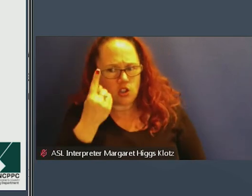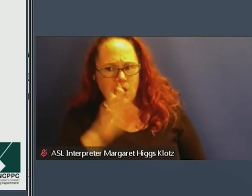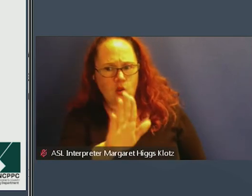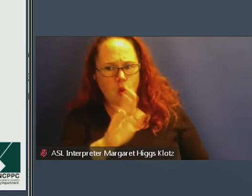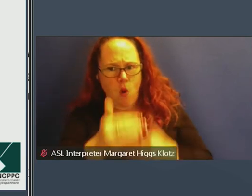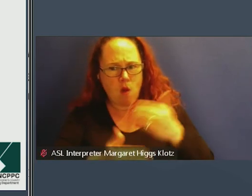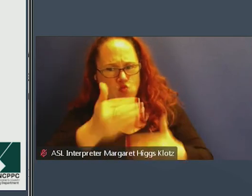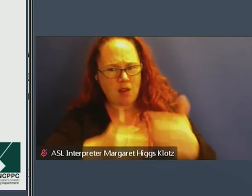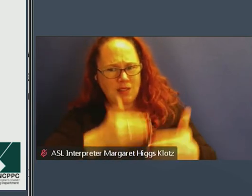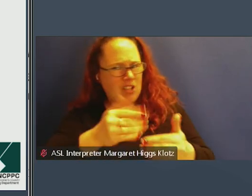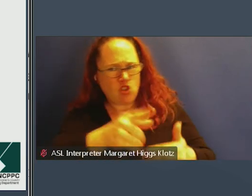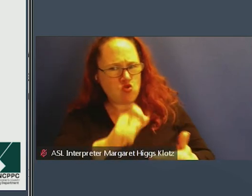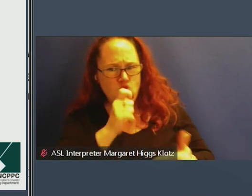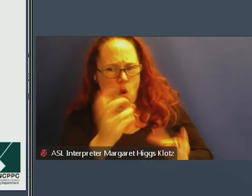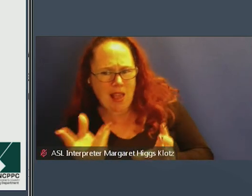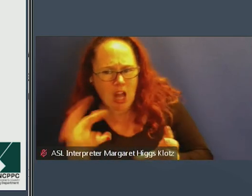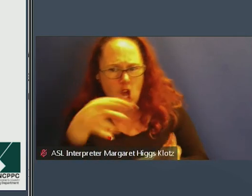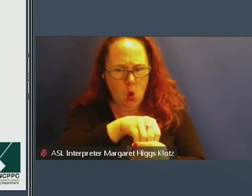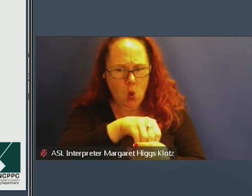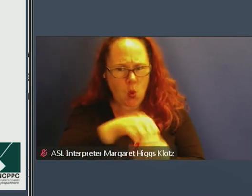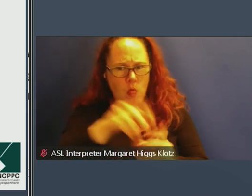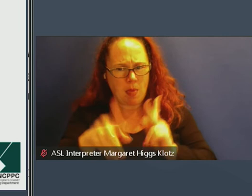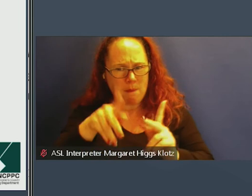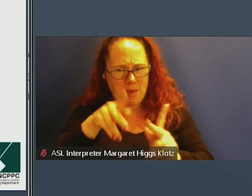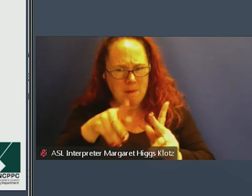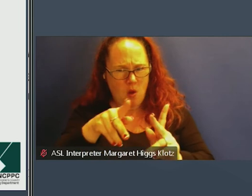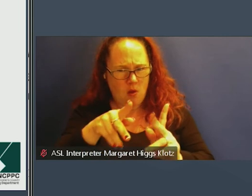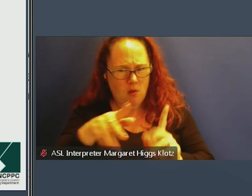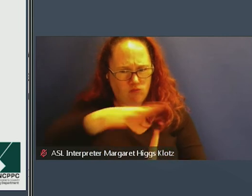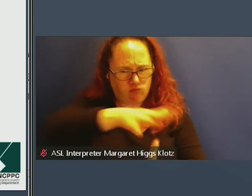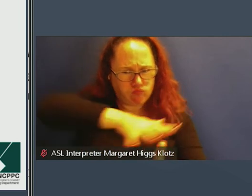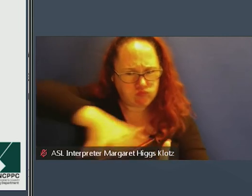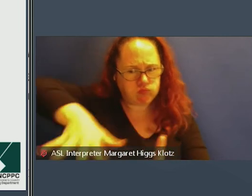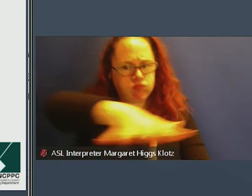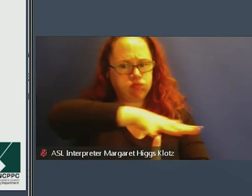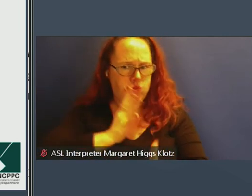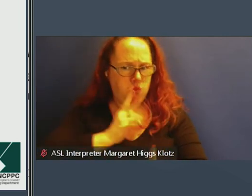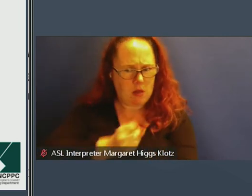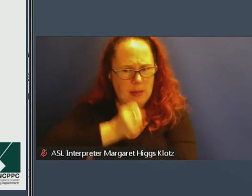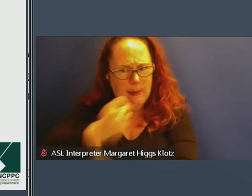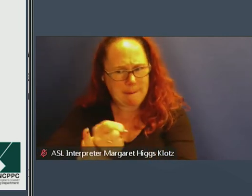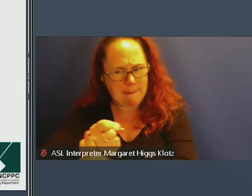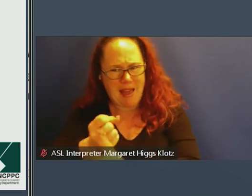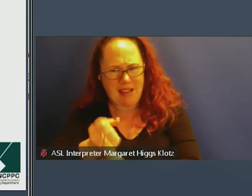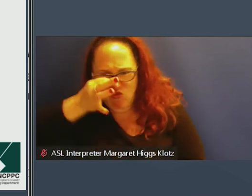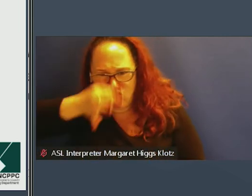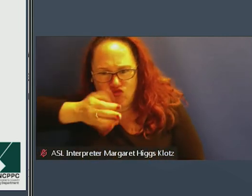include the people that you're impacting right there in their front door. I can't understand that.